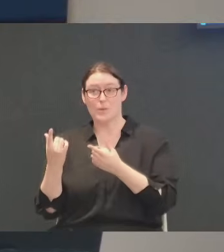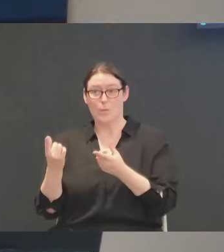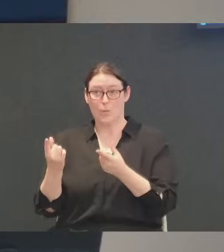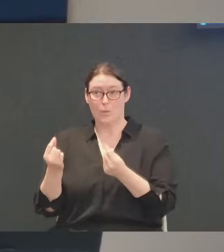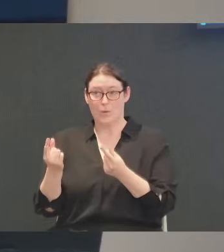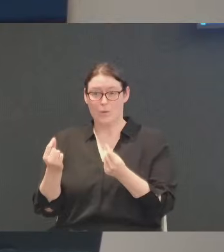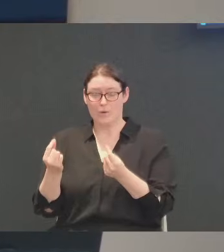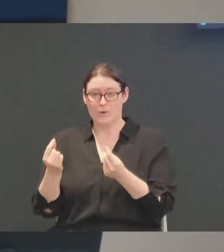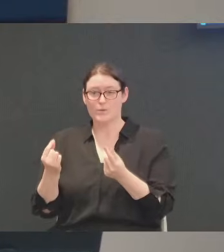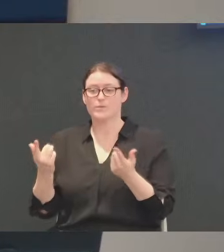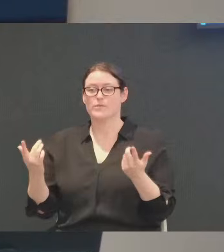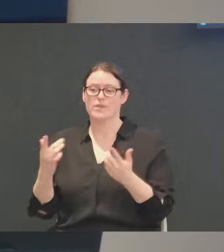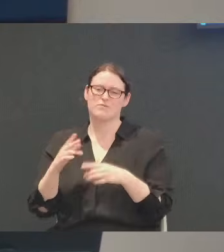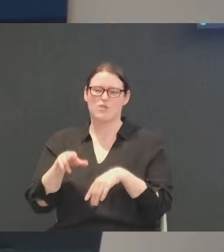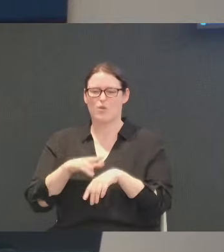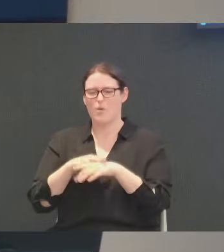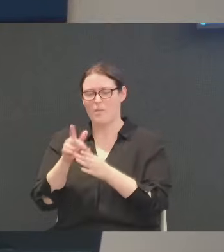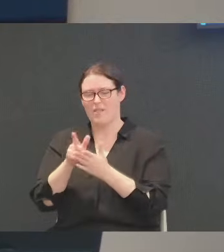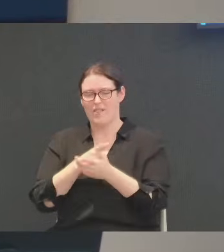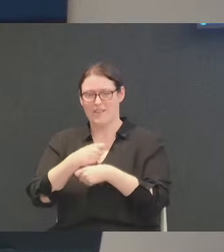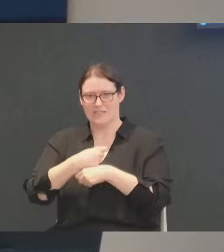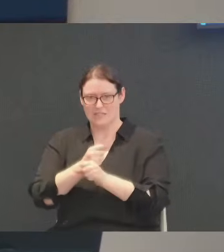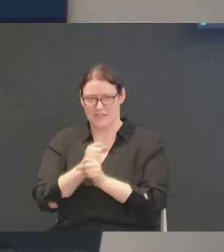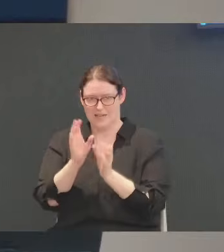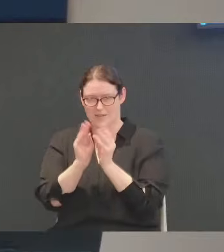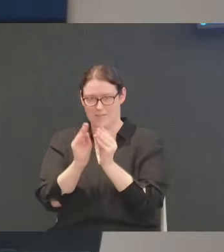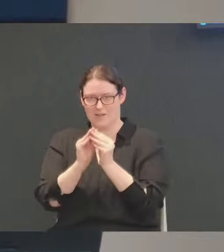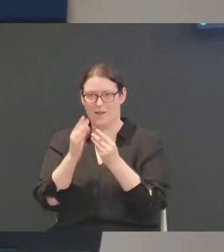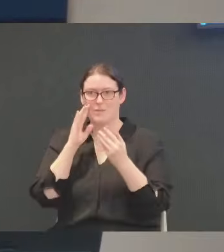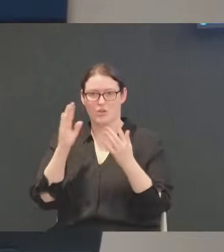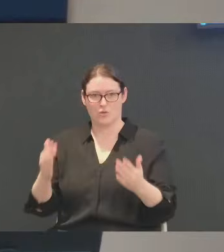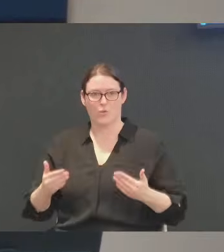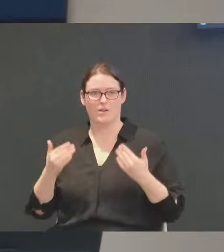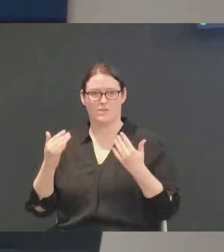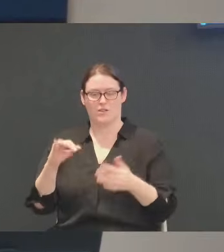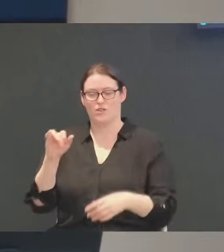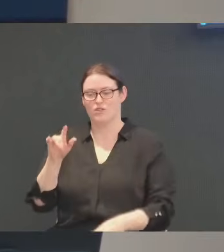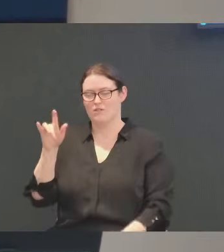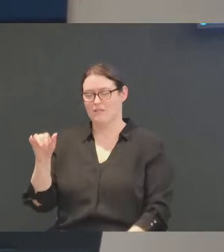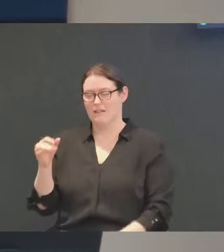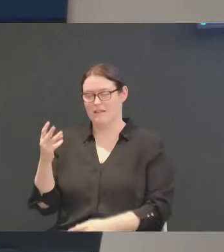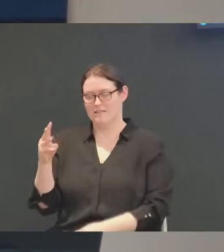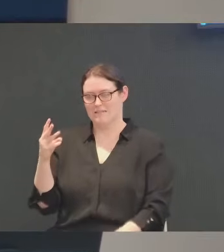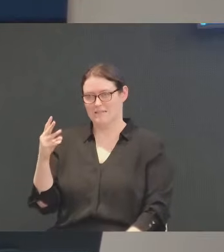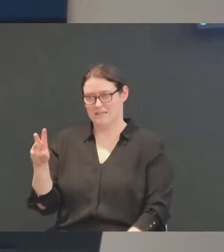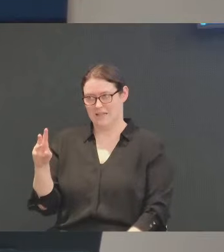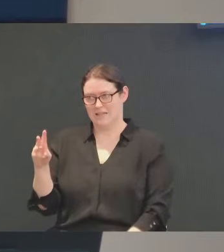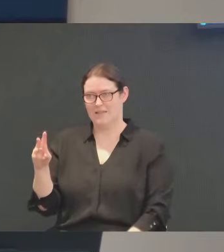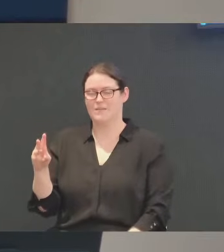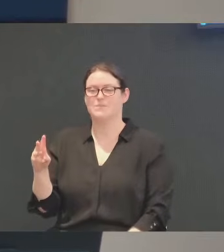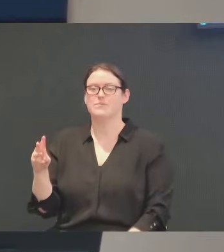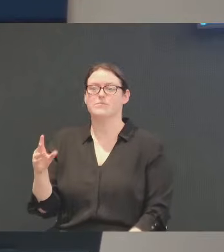legislative meeting, um, I'm calling this to order, of course, July the 16th. Um, and we start